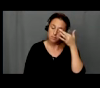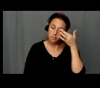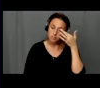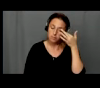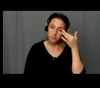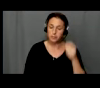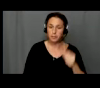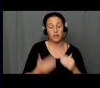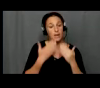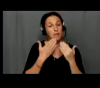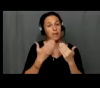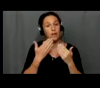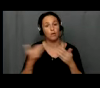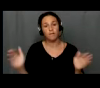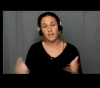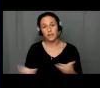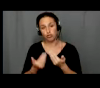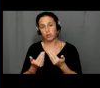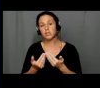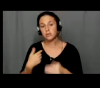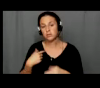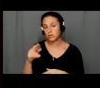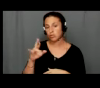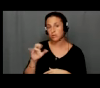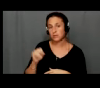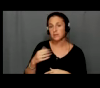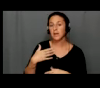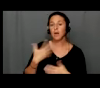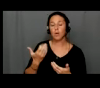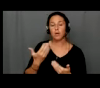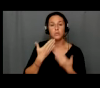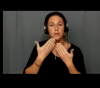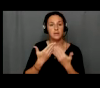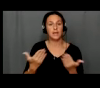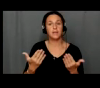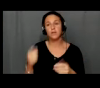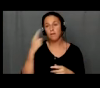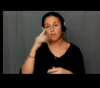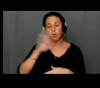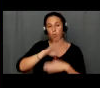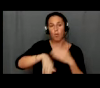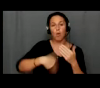Kris Eclarino: Thank you for the introduction. I want to extend my thanks to all of the previous presenters